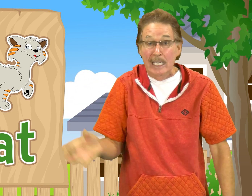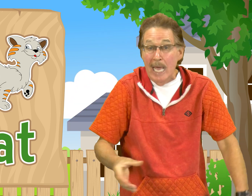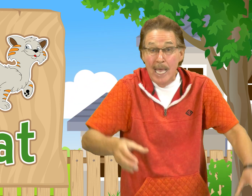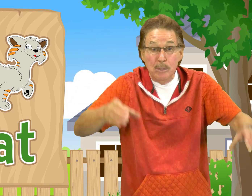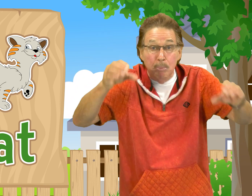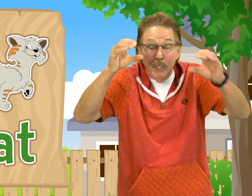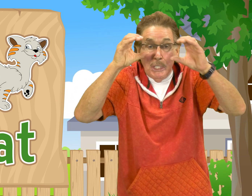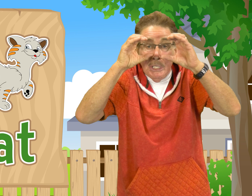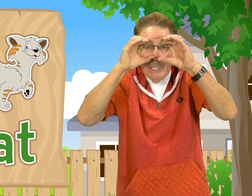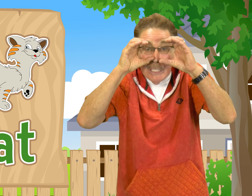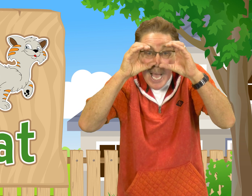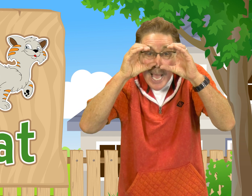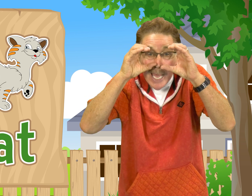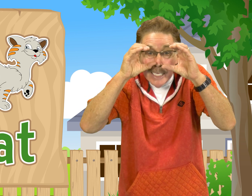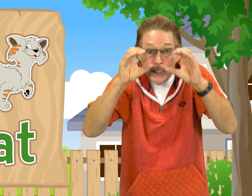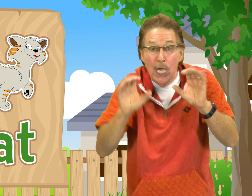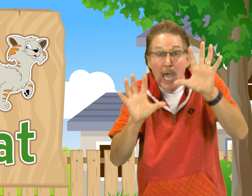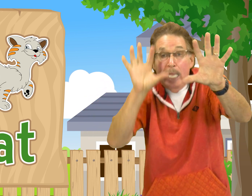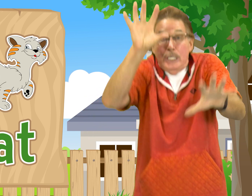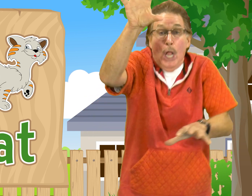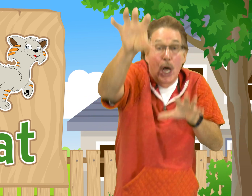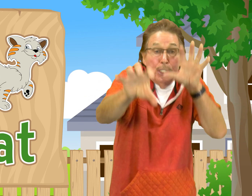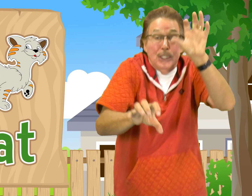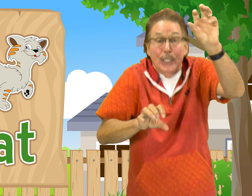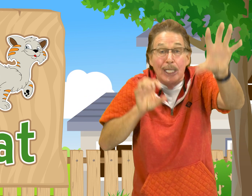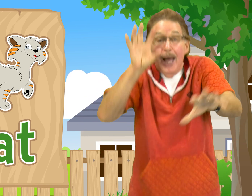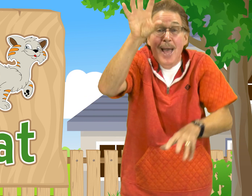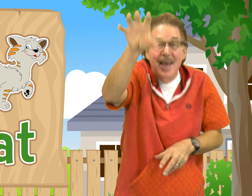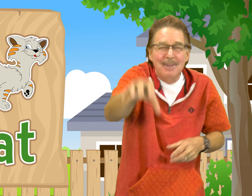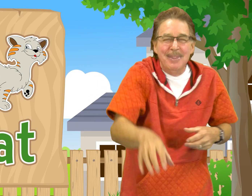It has big eyes And claws to climb